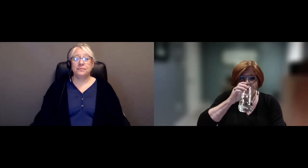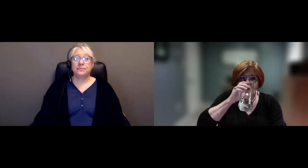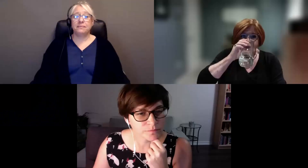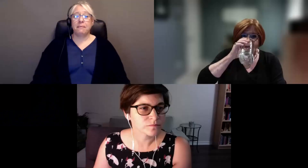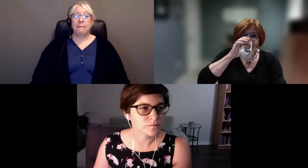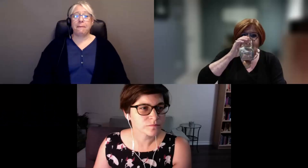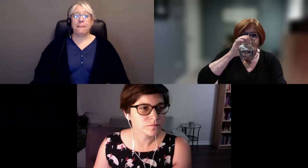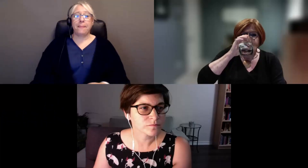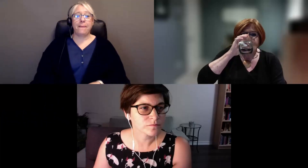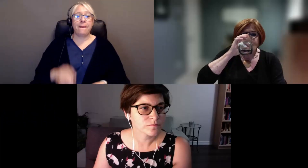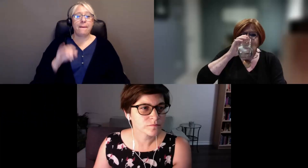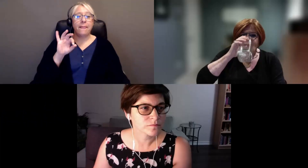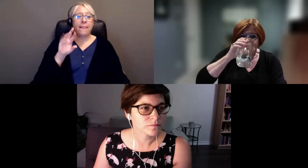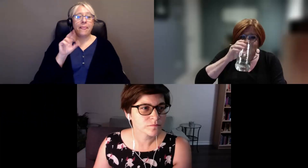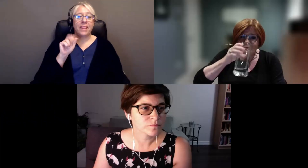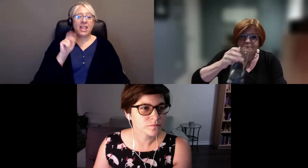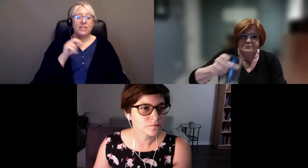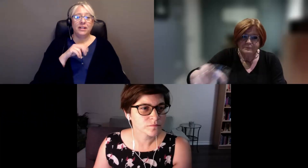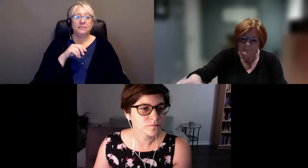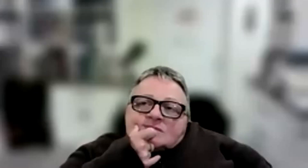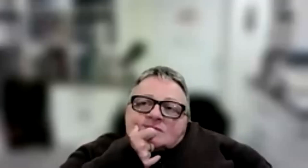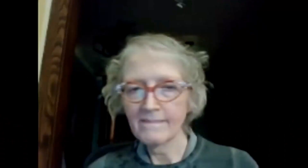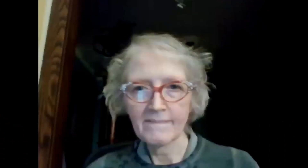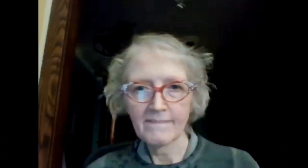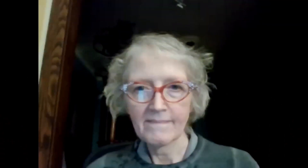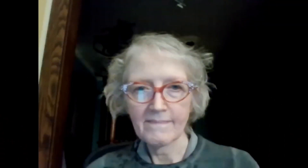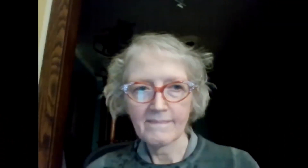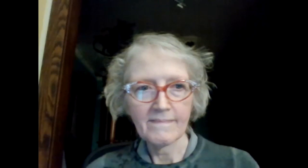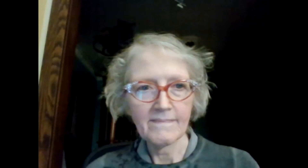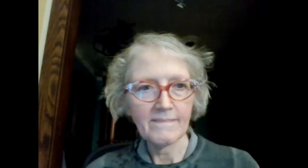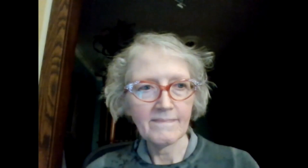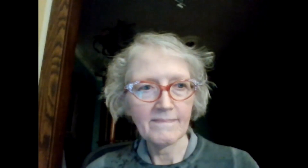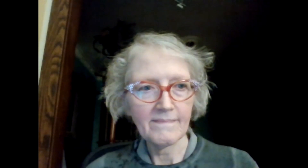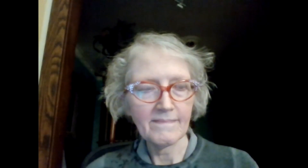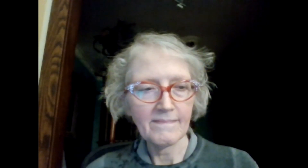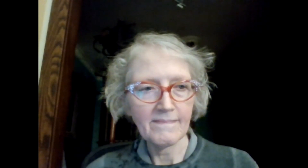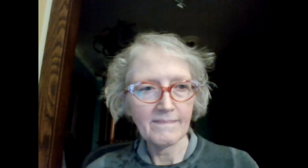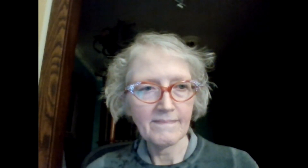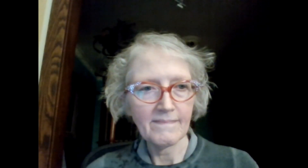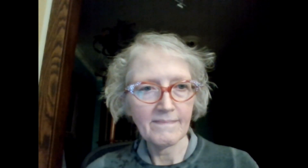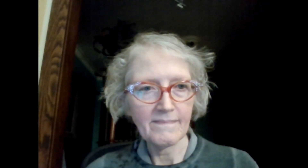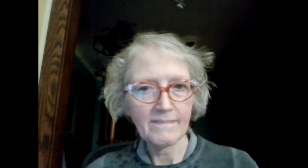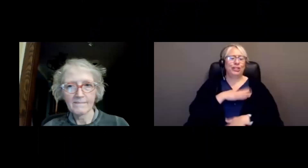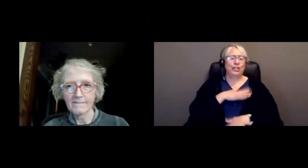Can I -- I really appreciate, Maggie, your comment. And I can't honestly comment on the